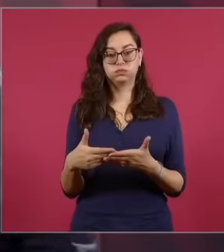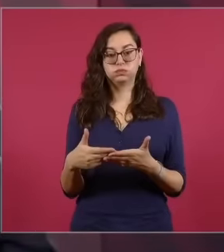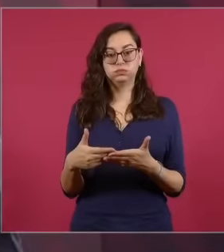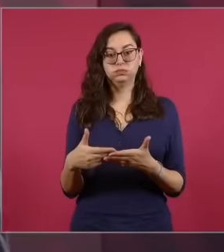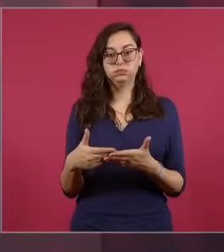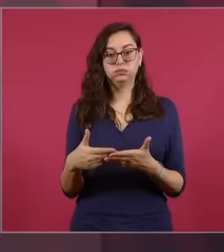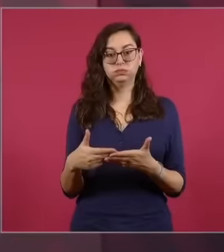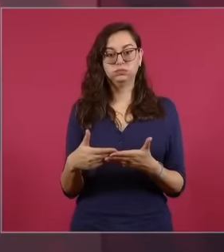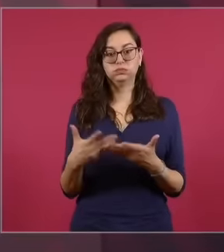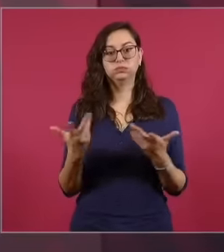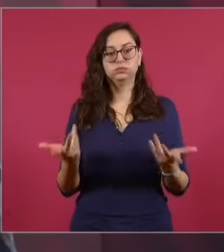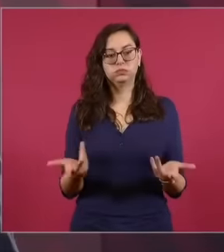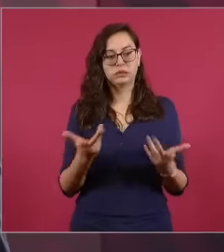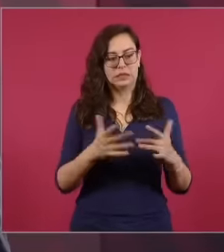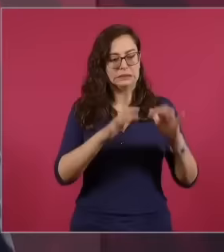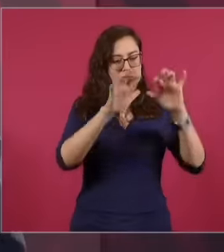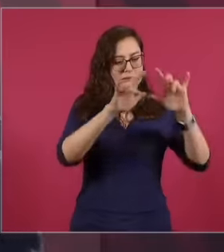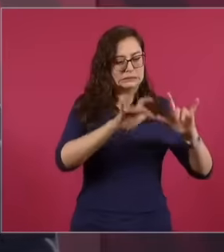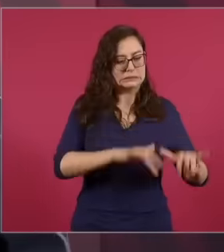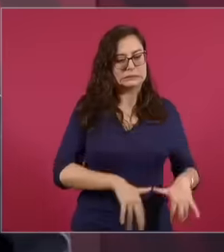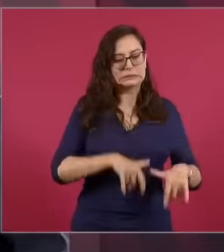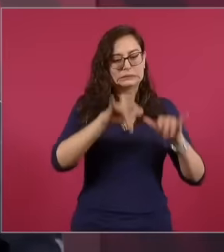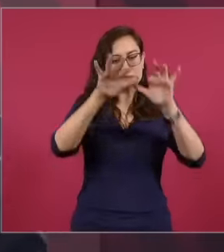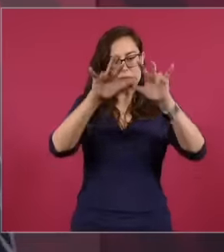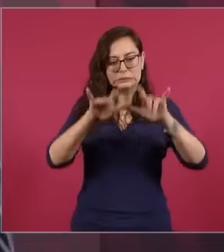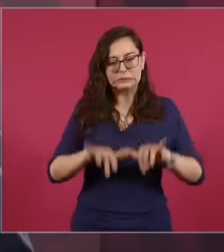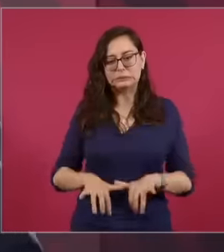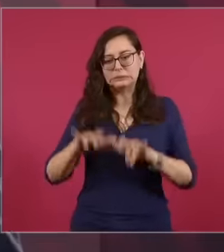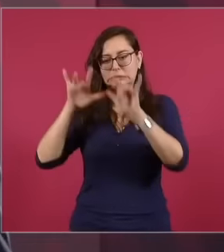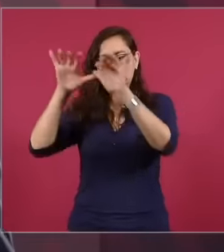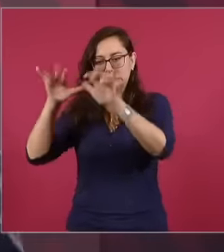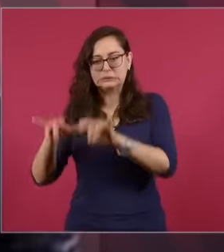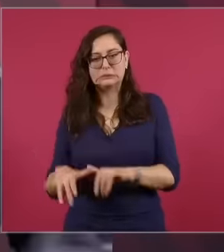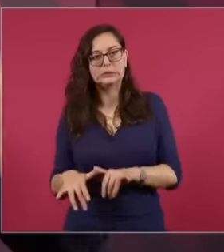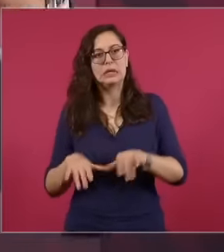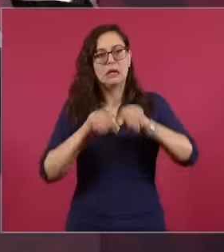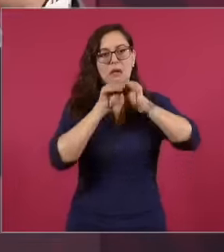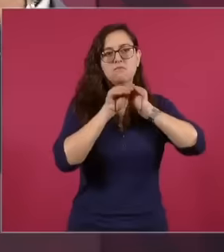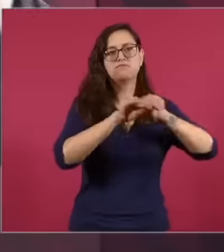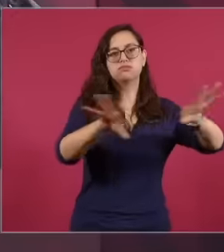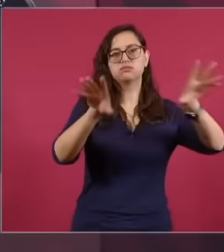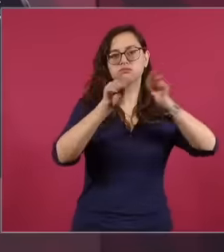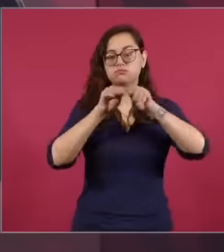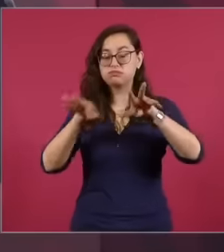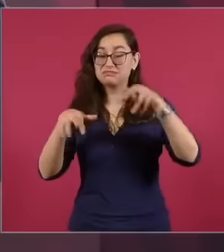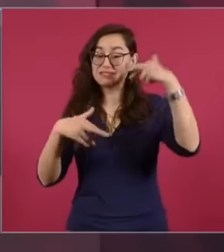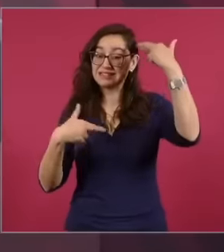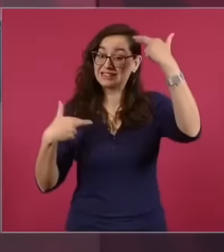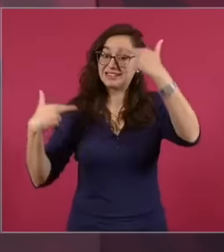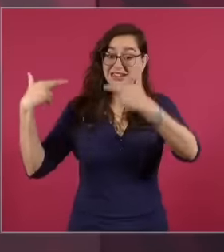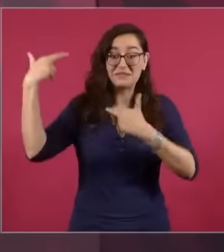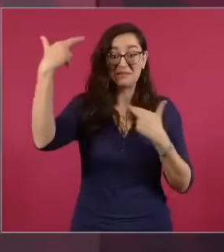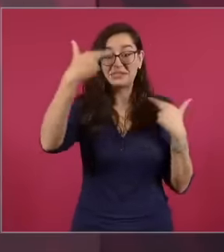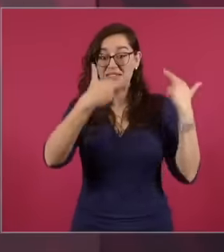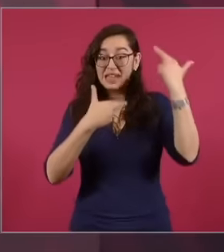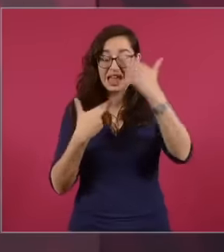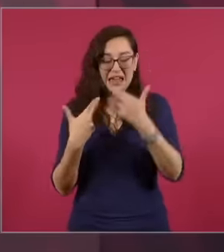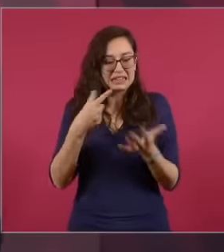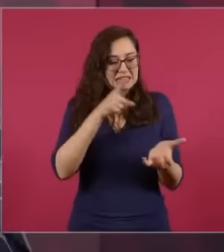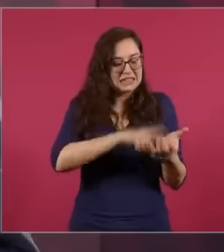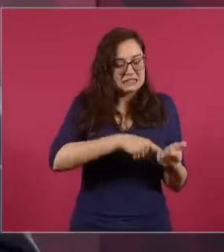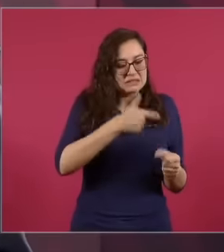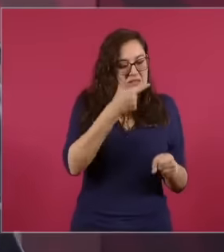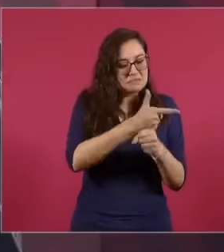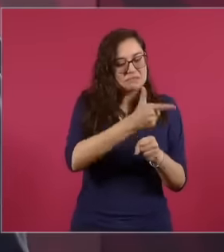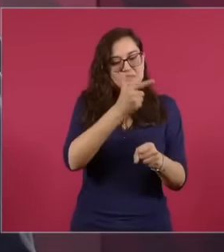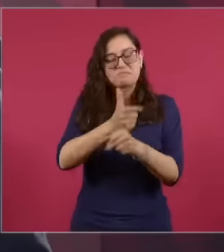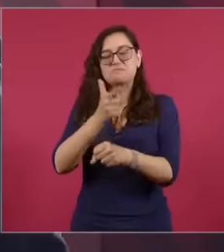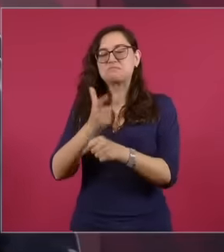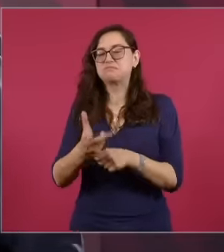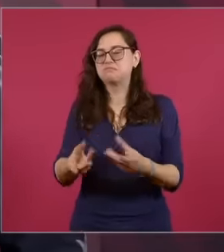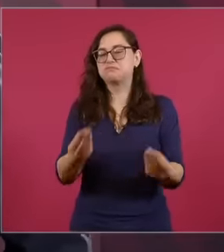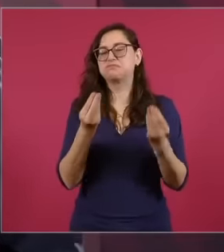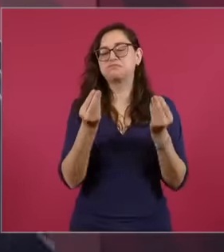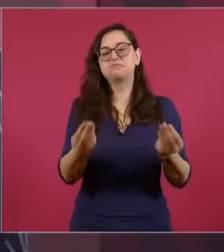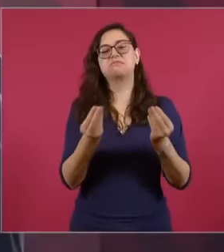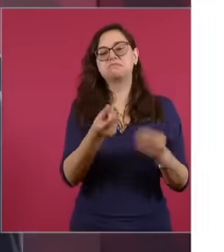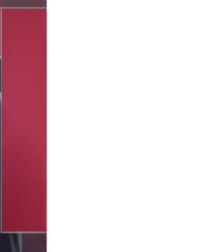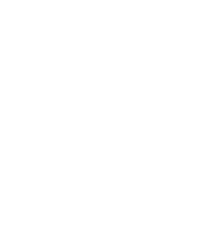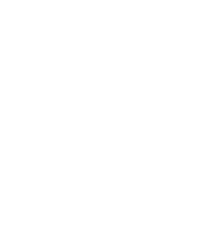columnists have written about Mexico in recent times because they have dedicated themselves to lying, nothing